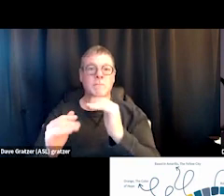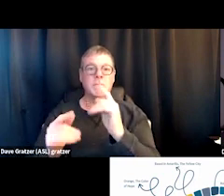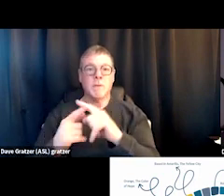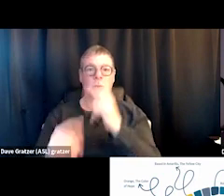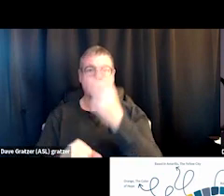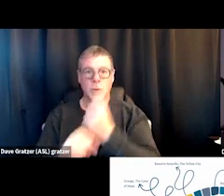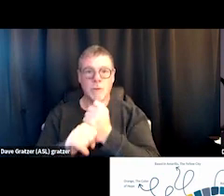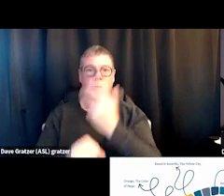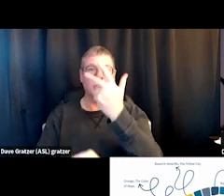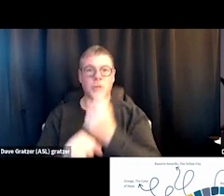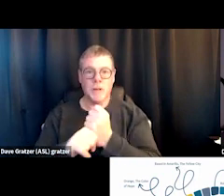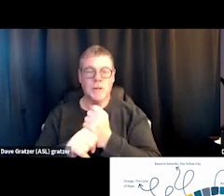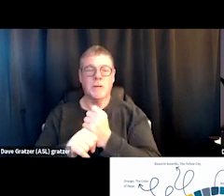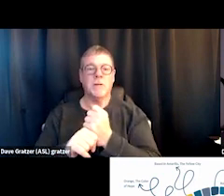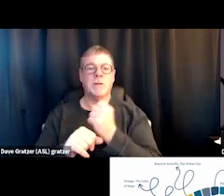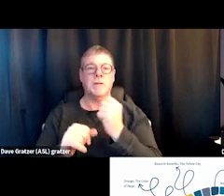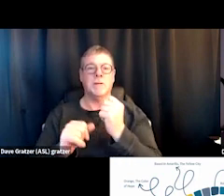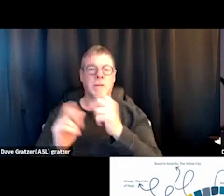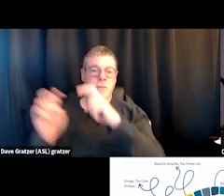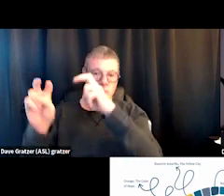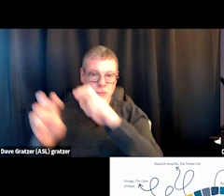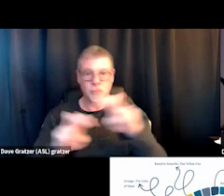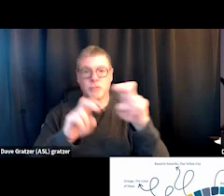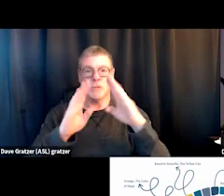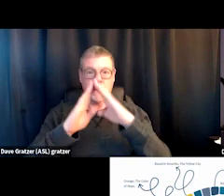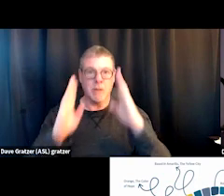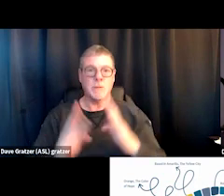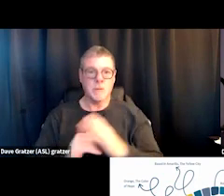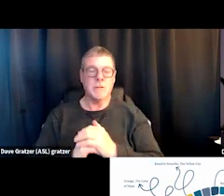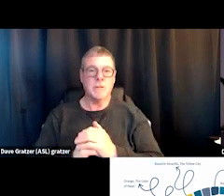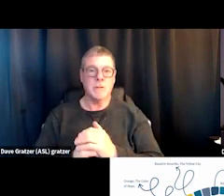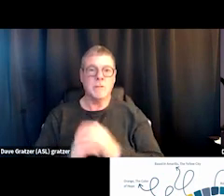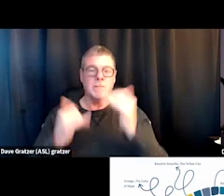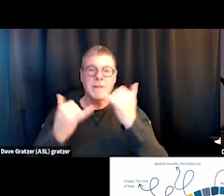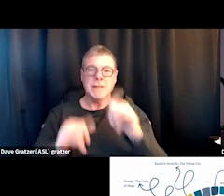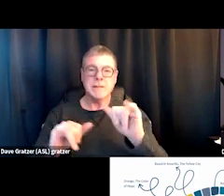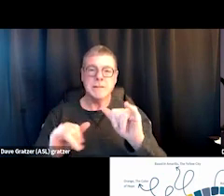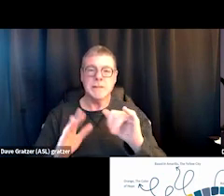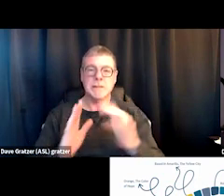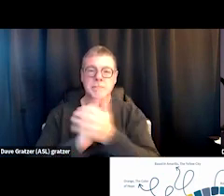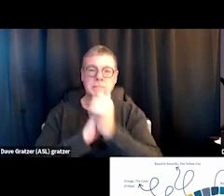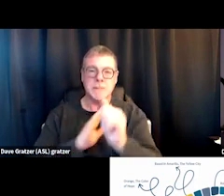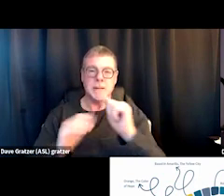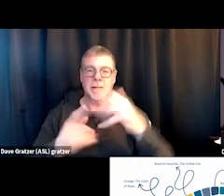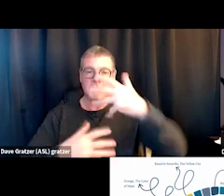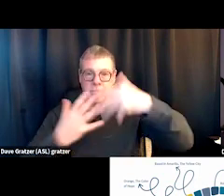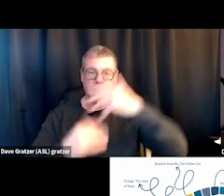three-year longer transitional housing, still in a recovery environment. And then all these social drivers of health, you know,